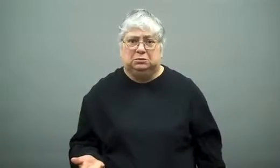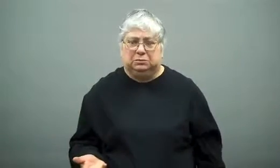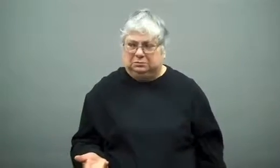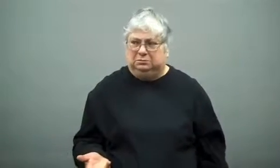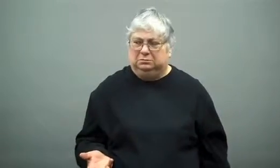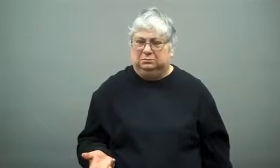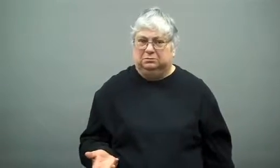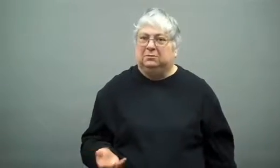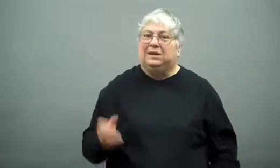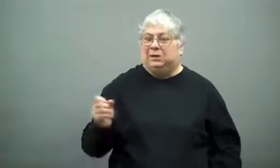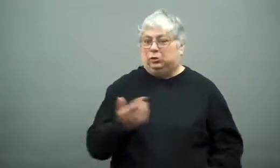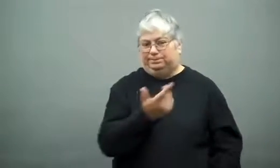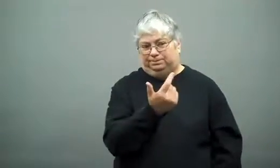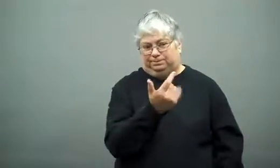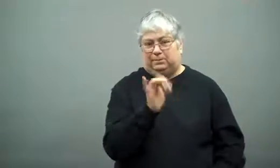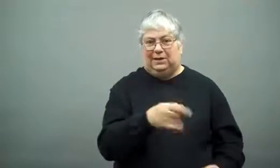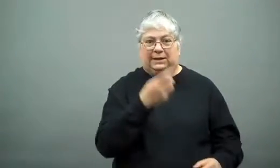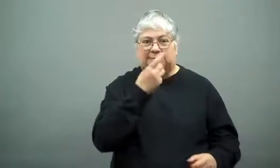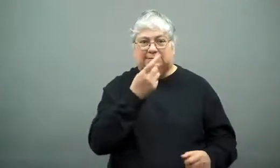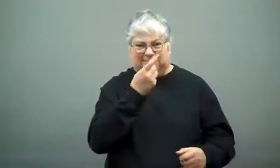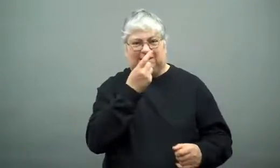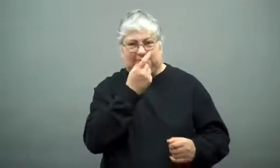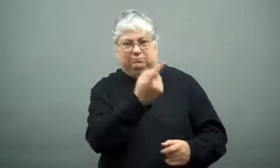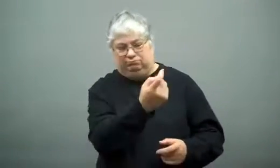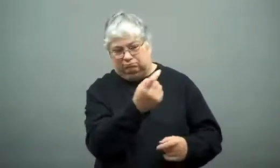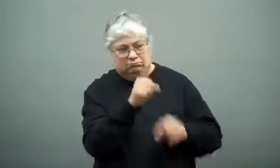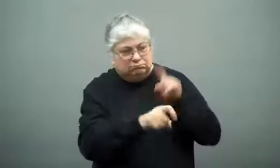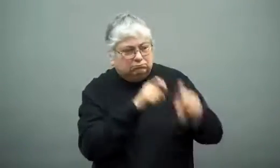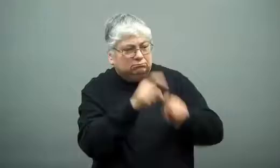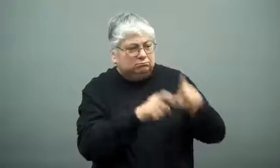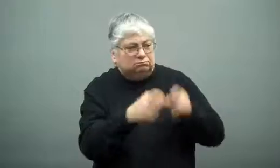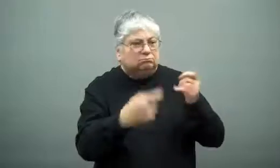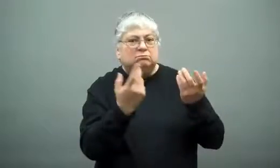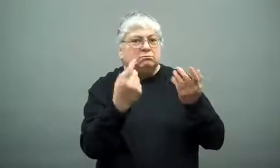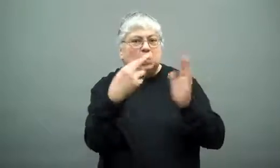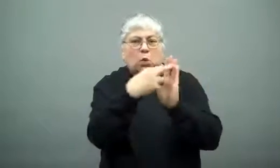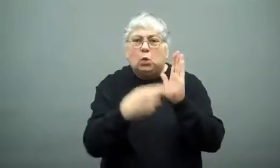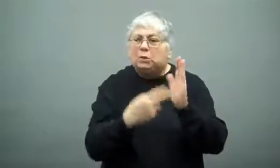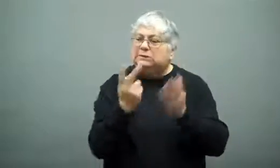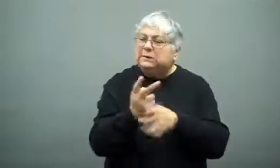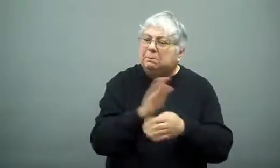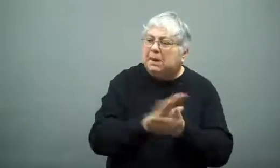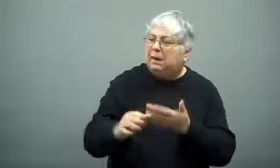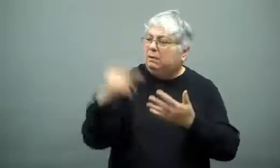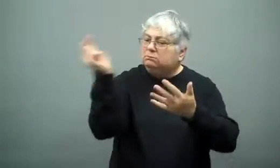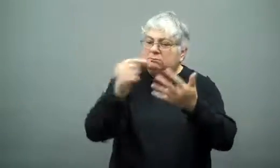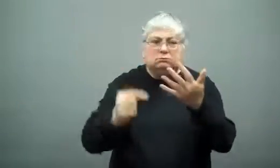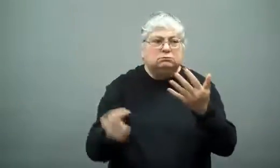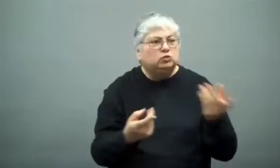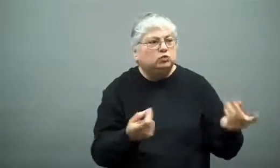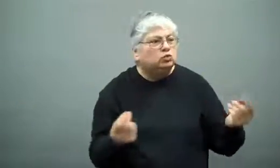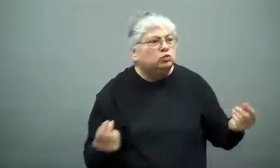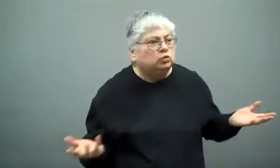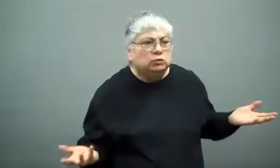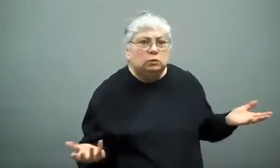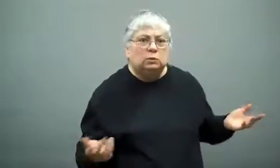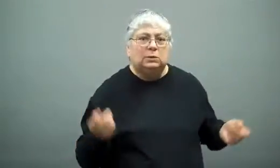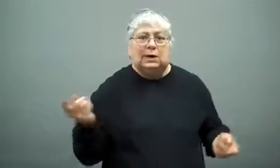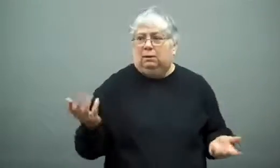The dentist was questioned about sterilization policies in his office.